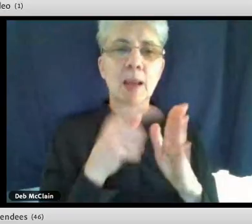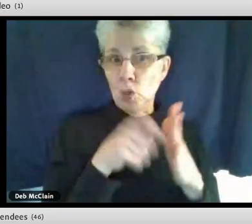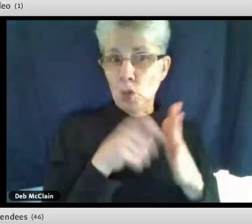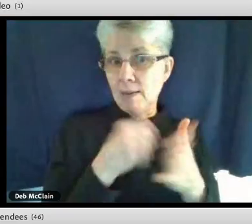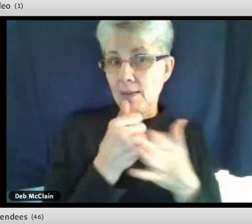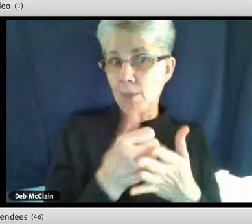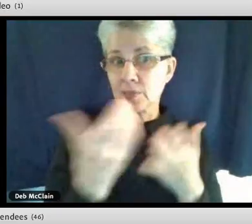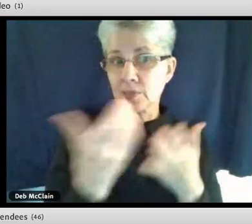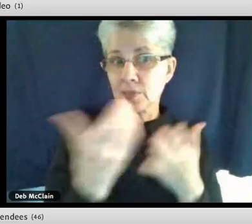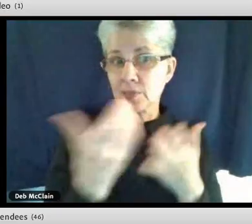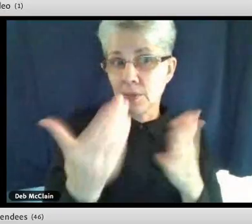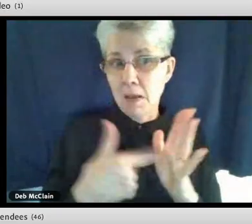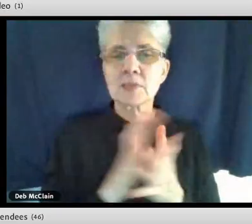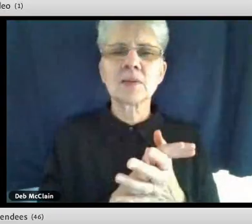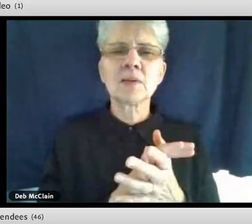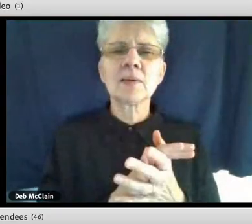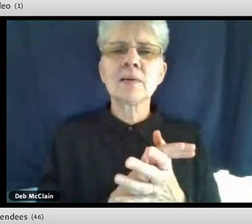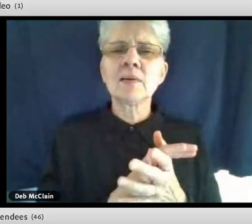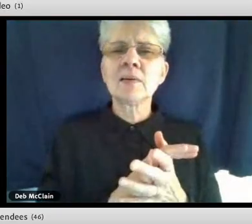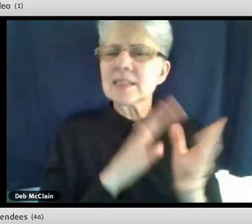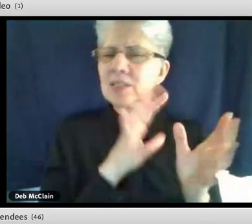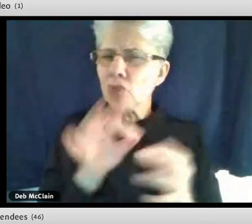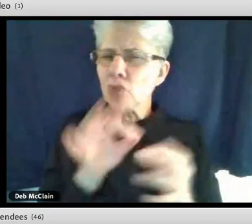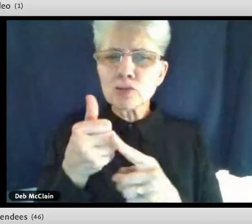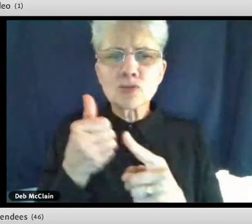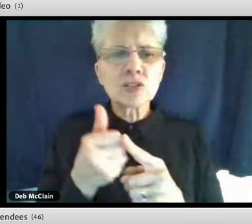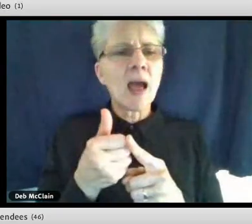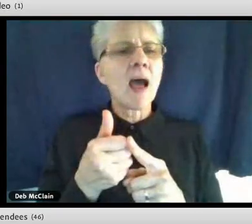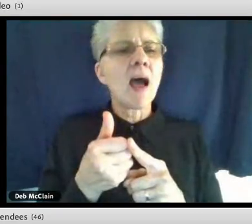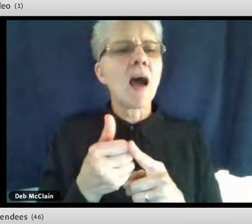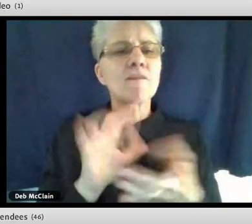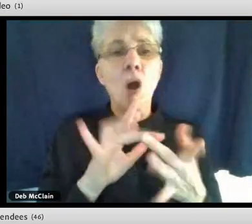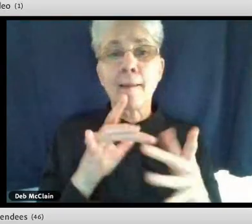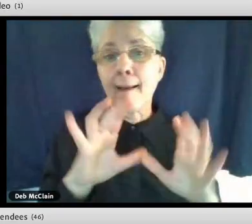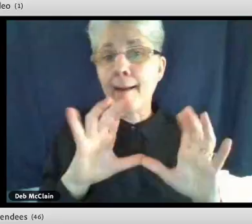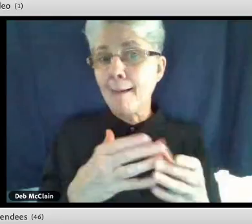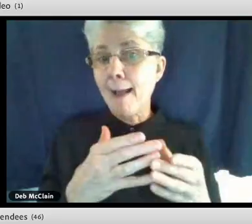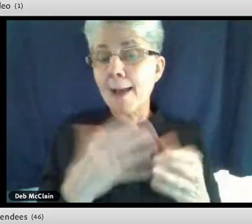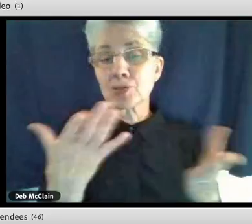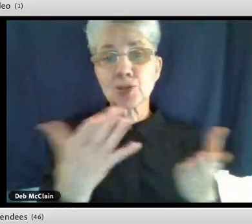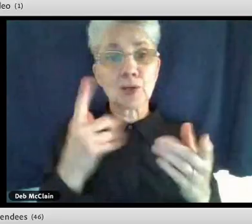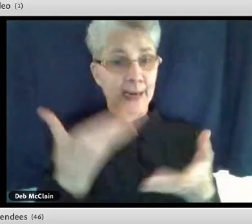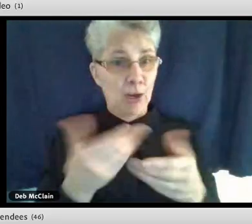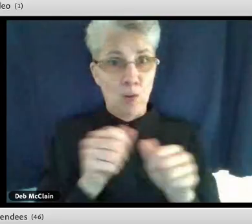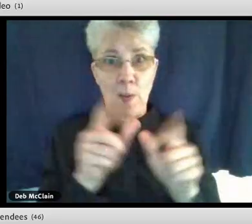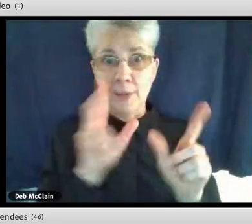Also, distract yourself. Take an online class. You guys are here in this webinar. It's fantastic that you're doing that.